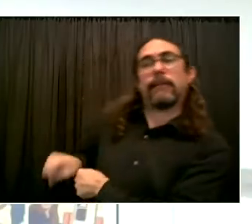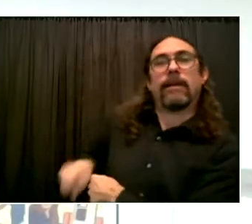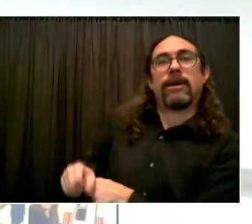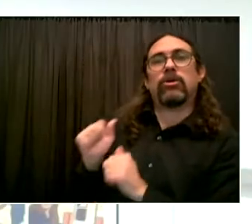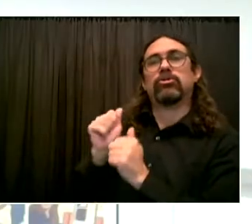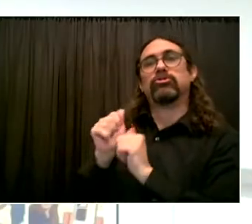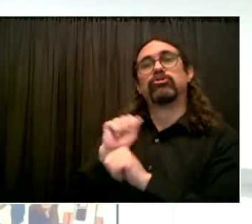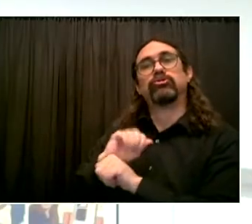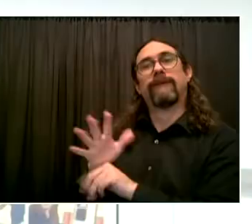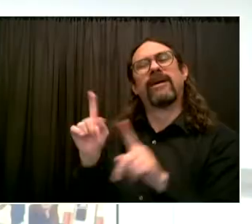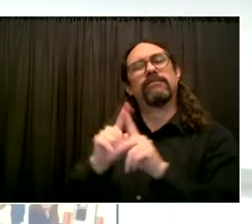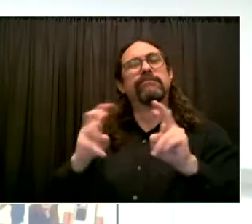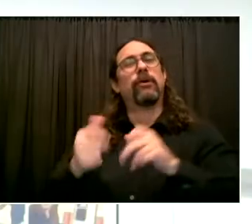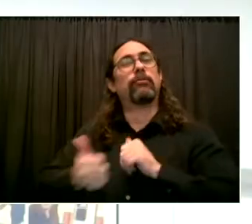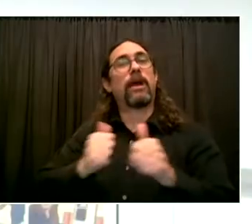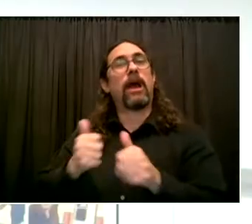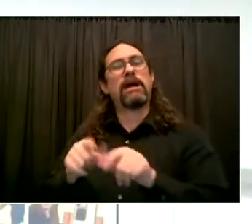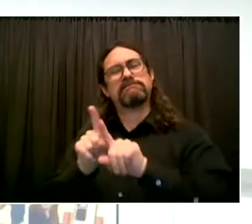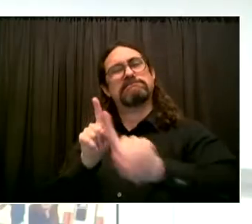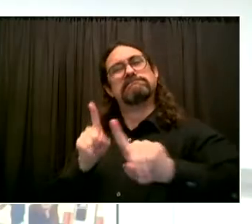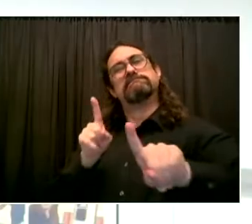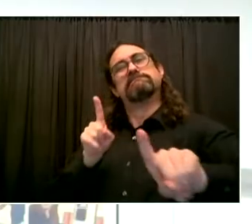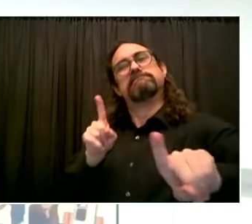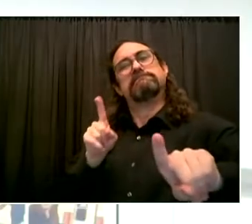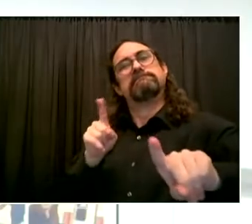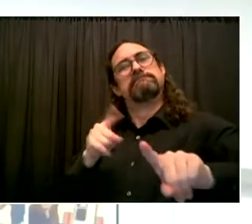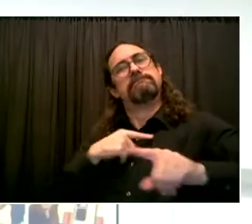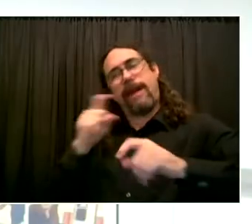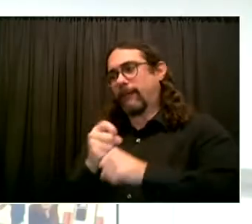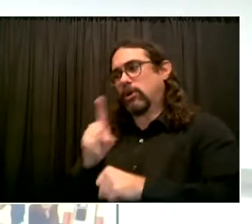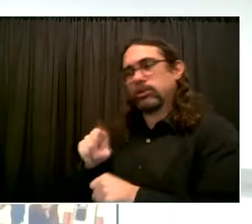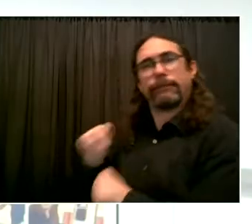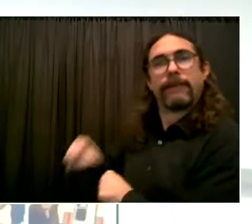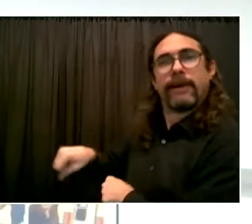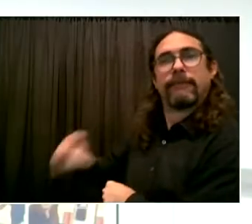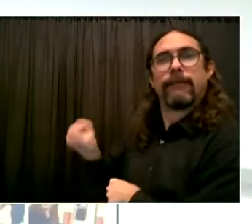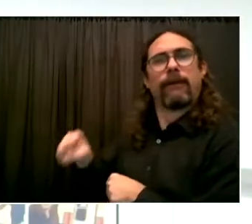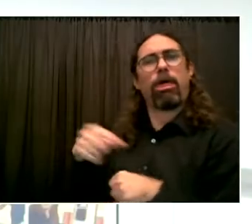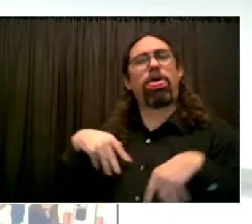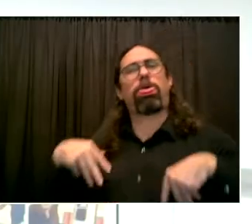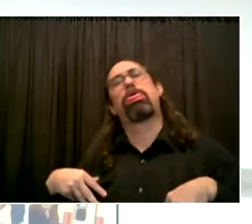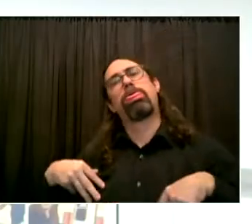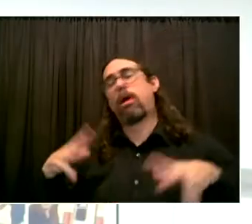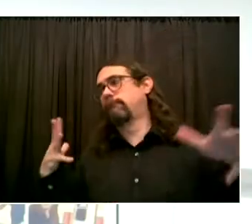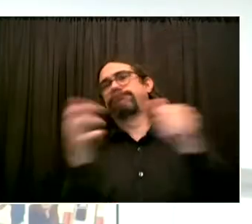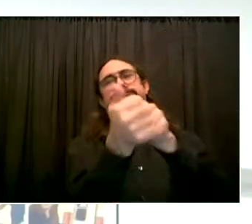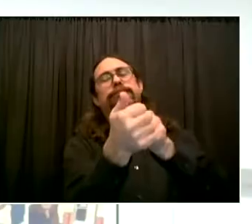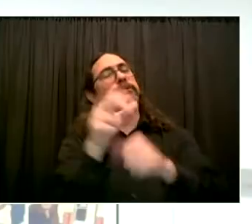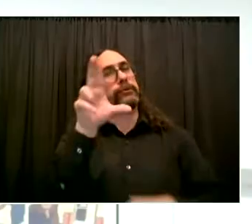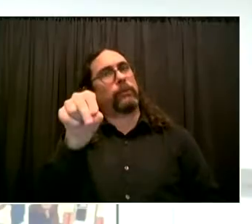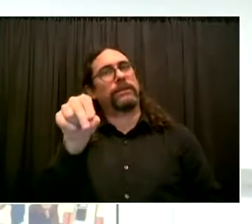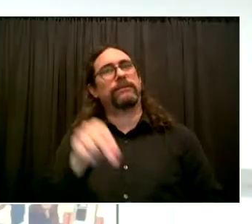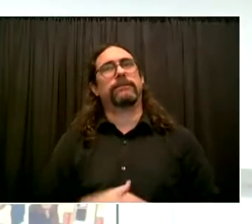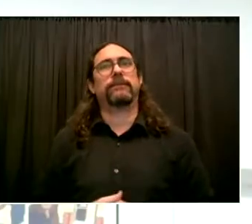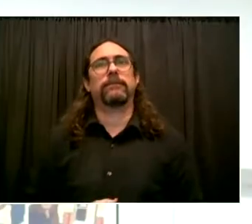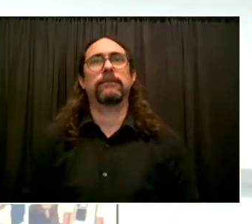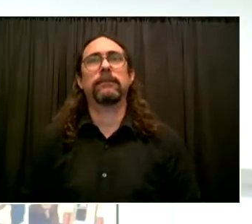SHWON ARE CHARACTERISTIC TOUGHNESS. PARTICULARLY WHEN IT IS MOST NEEDED. FOR INSTANCE, LAST TWO DAYS